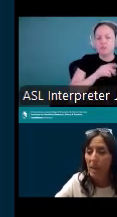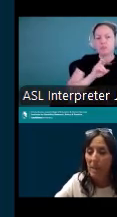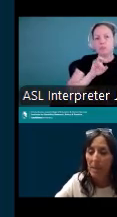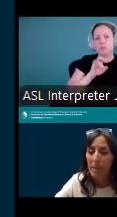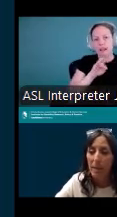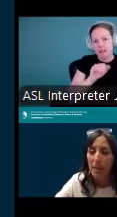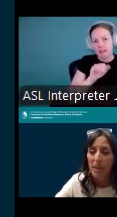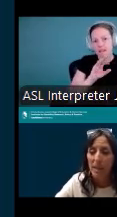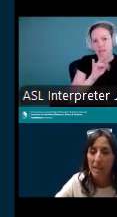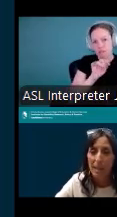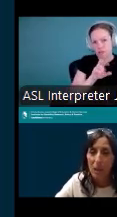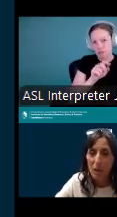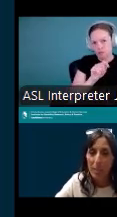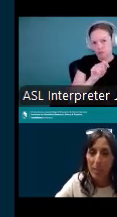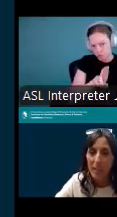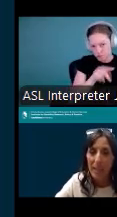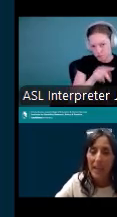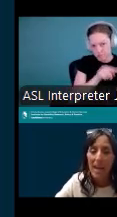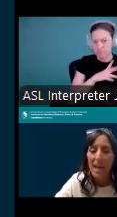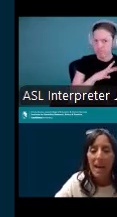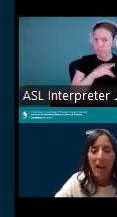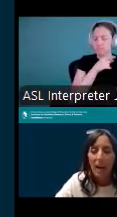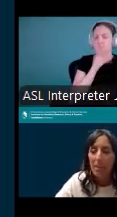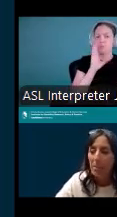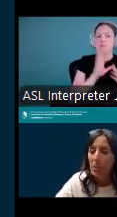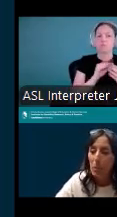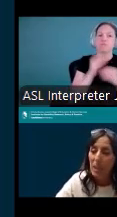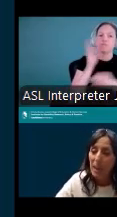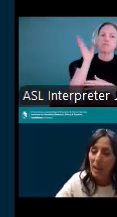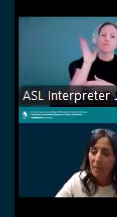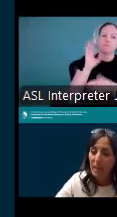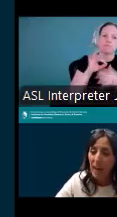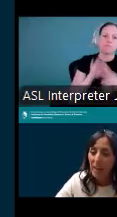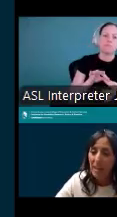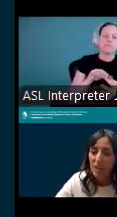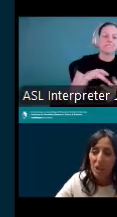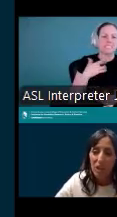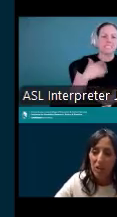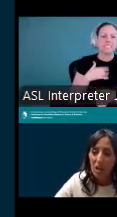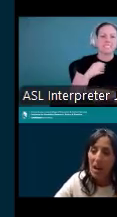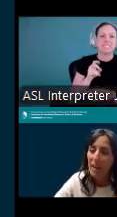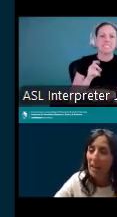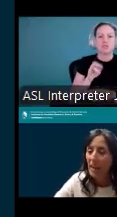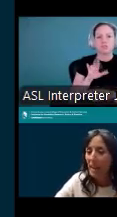us about sensory play, we have had this year long and